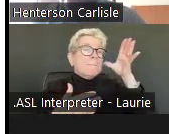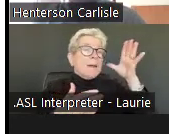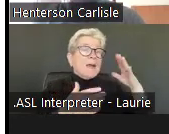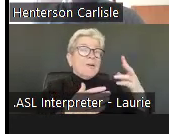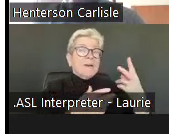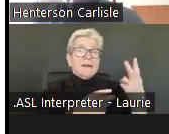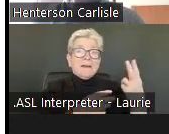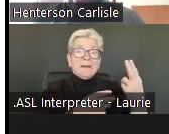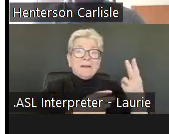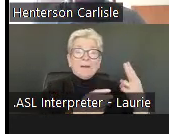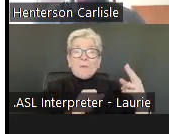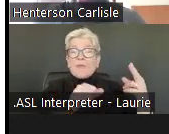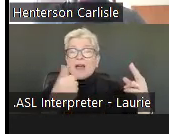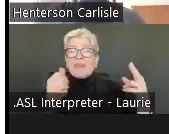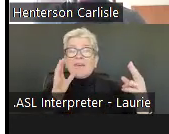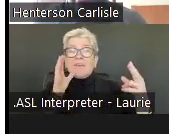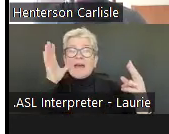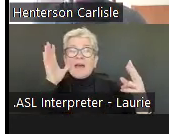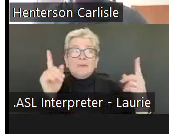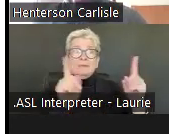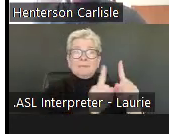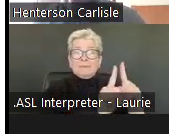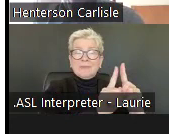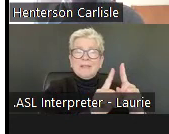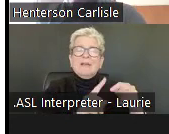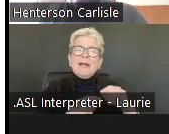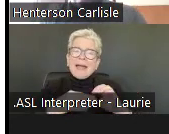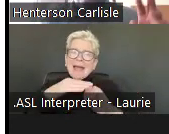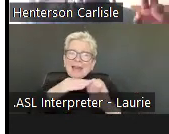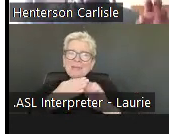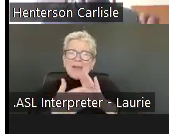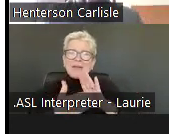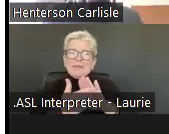think about in elementary school where they had the parent, the class parent,